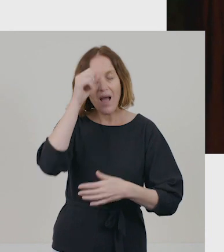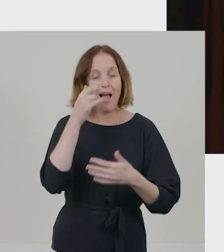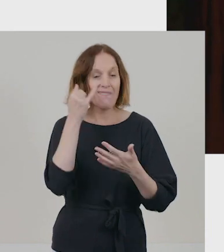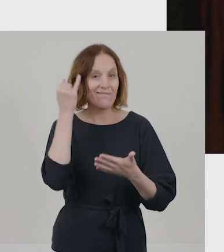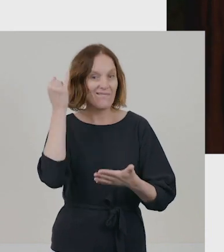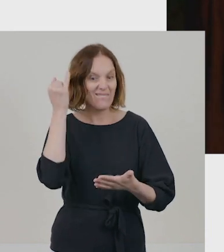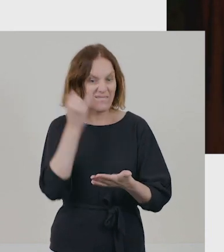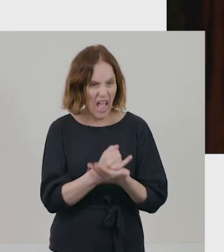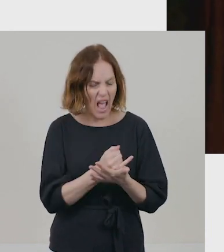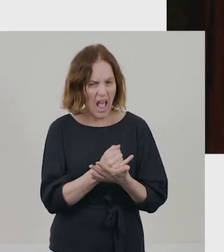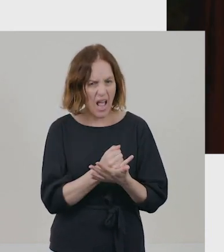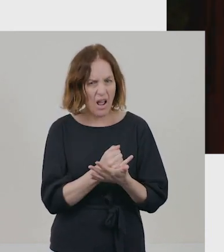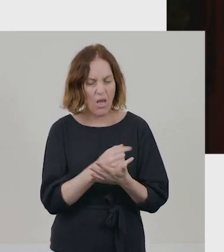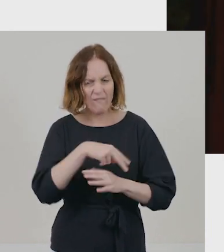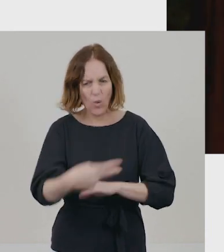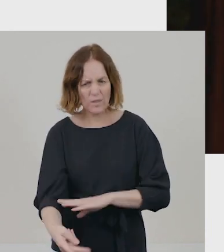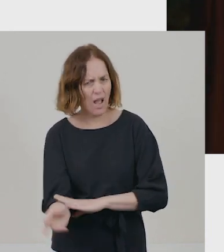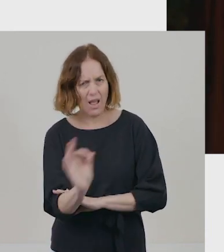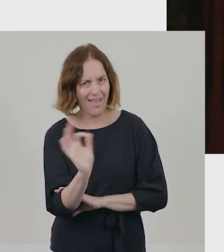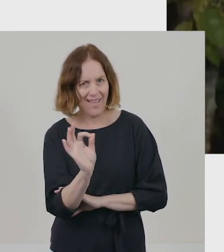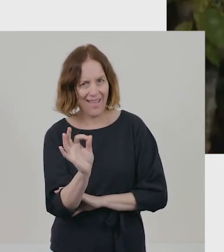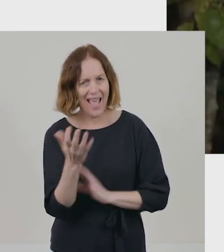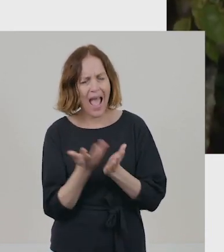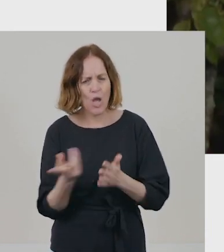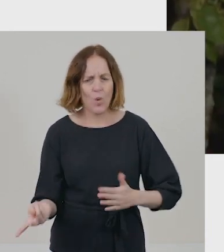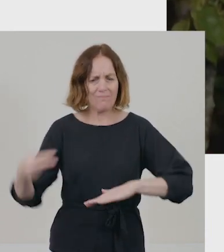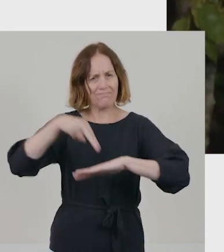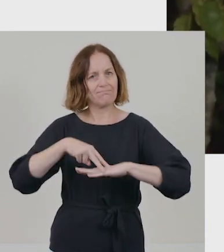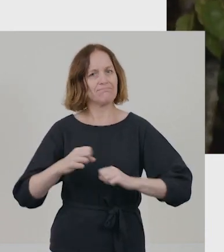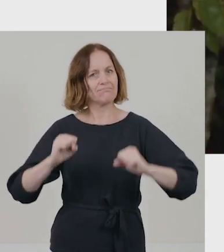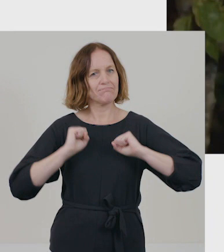that failure is not about falling down. It's about how you get up again.